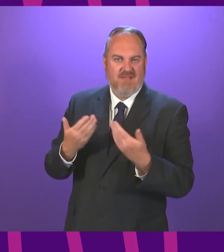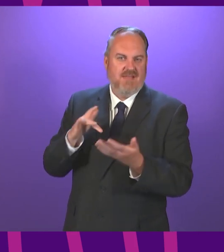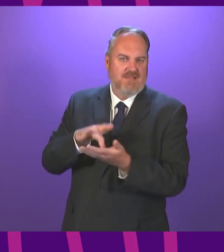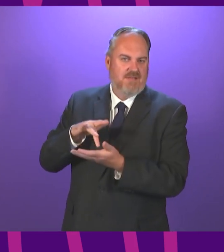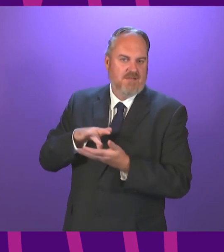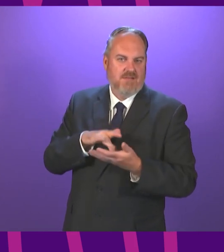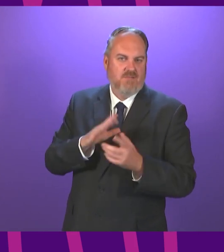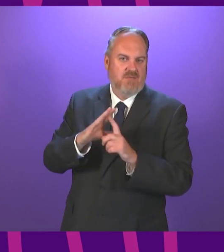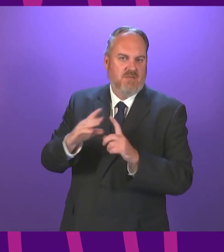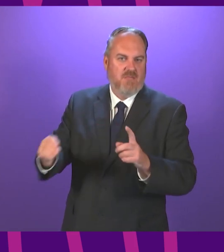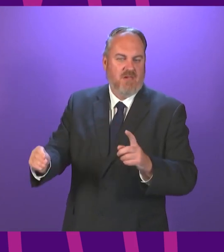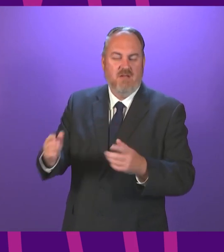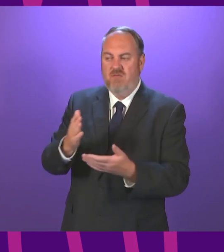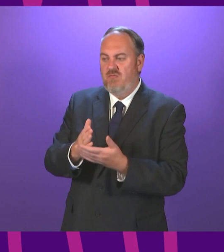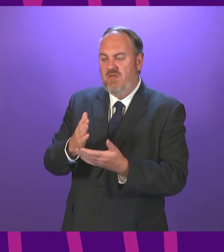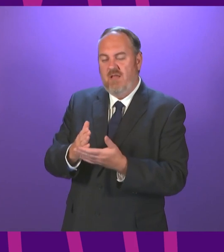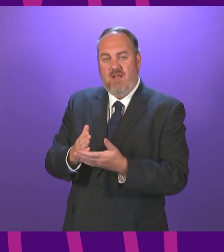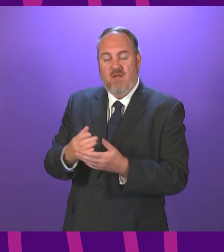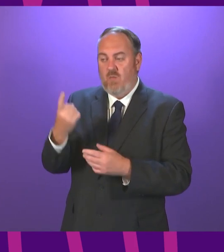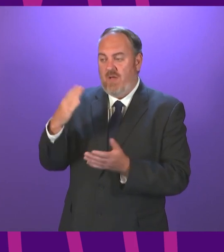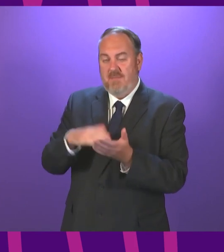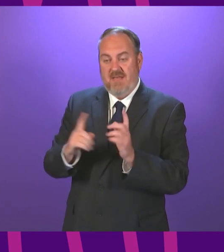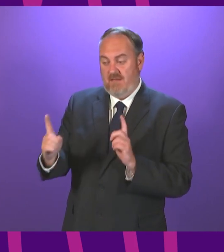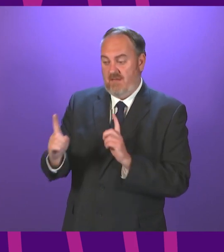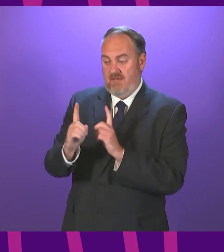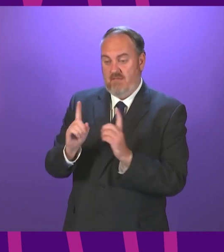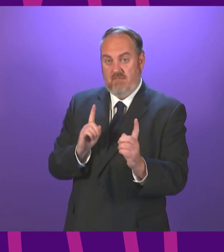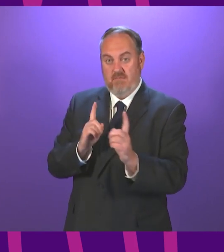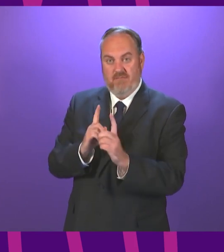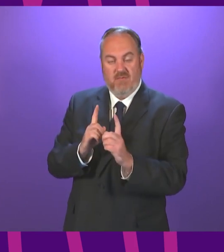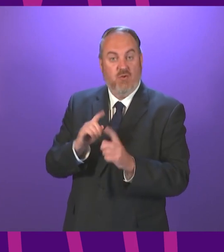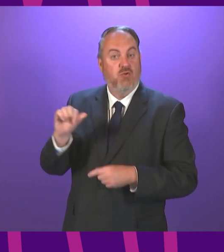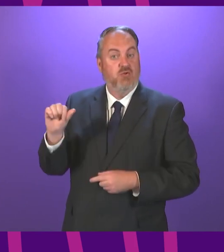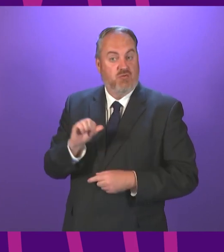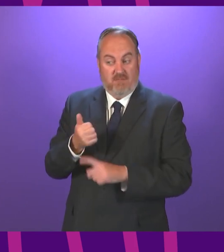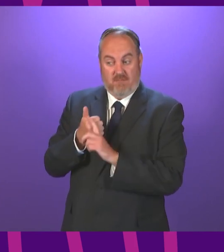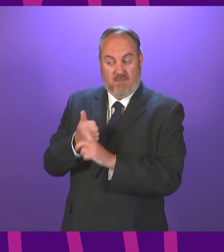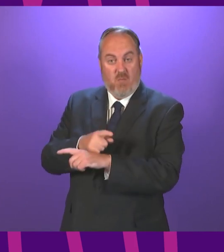move from 2m to 1m physical distancing indoors should pave the way to much greater normality,